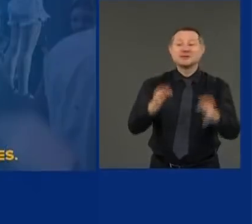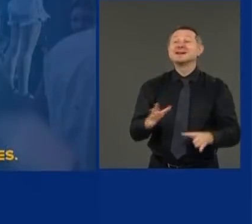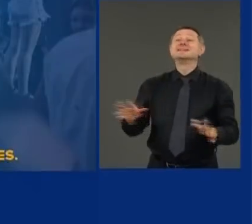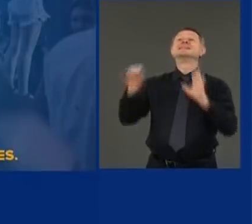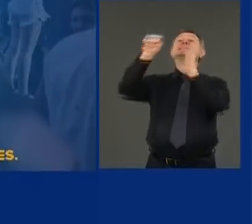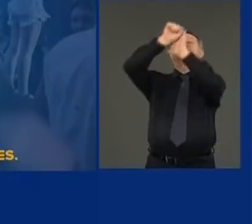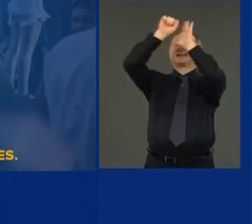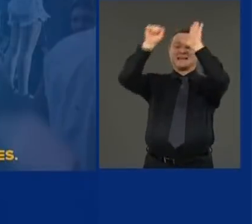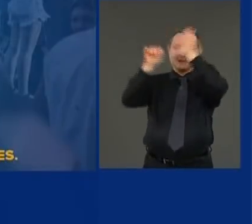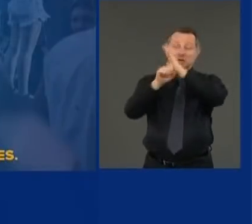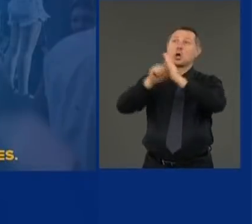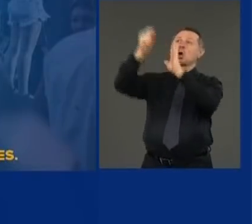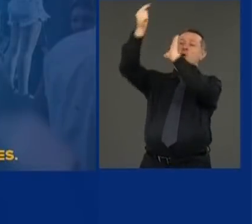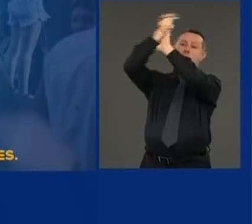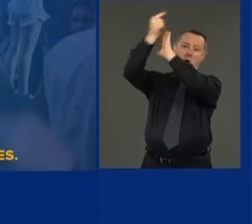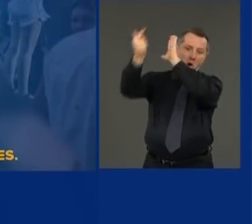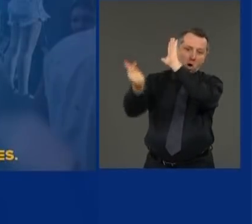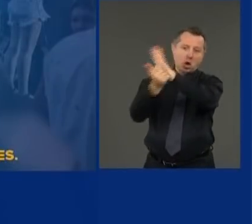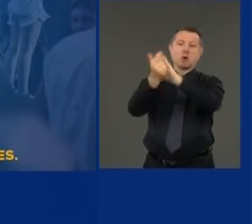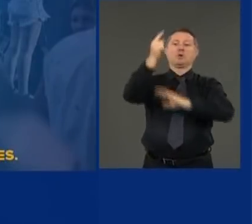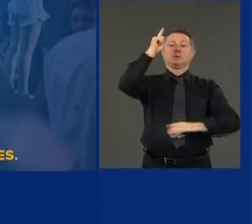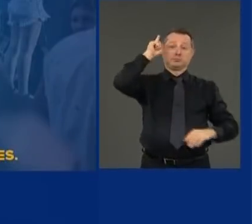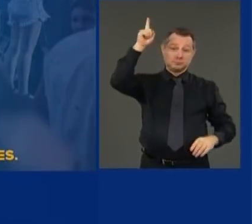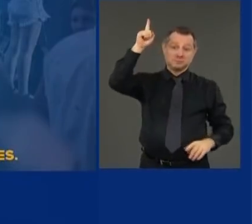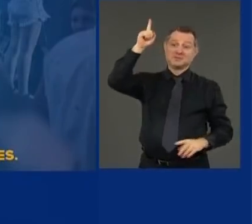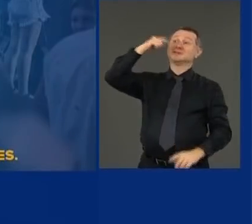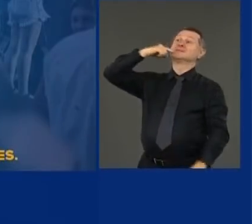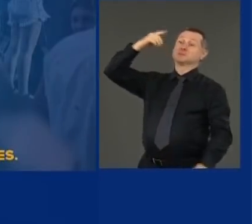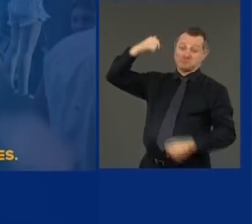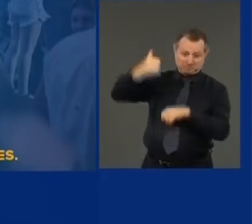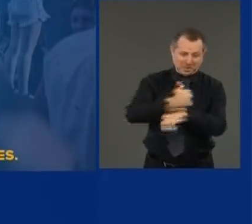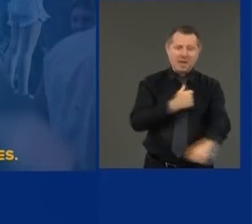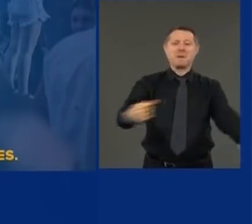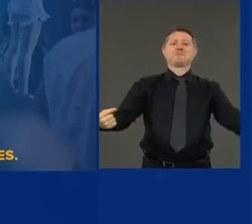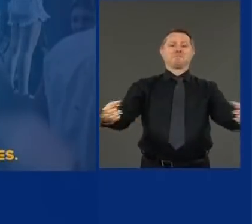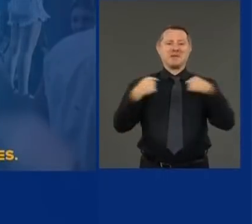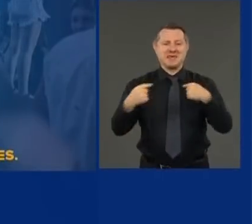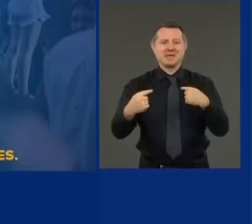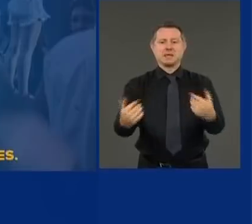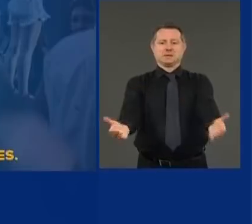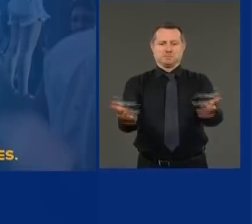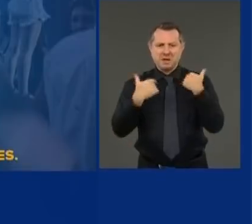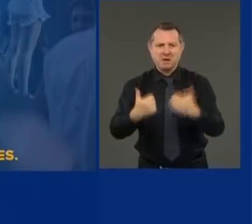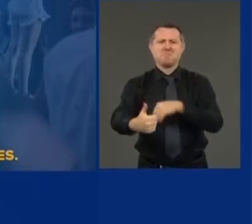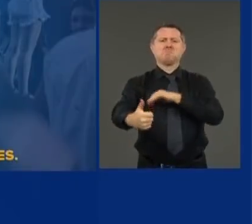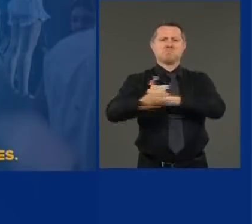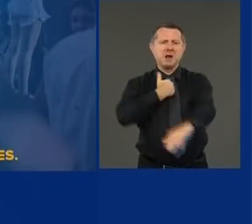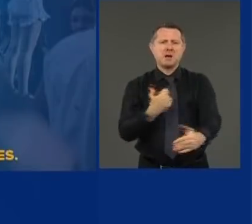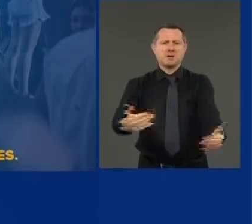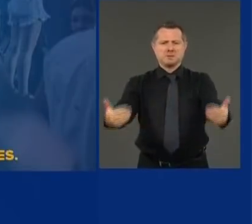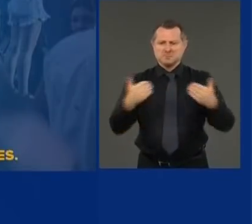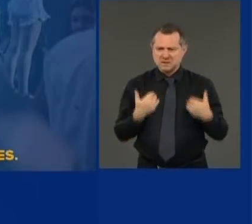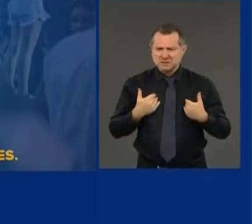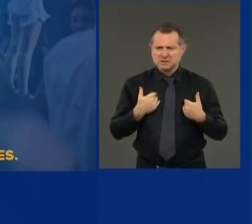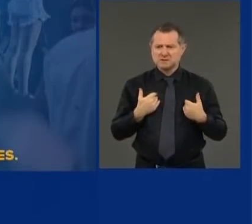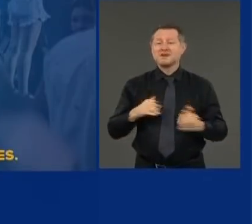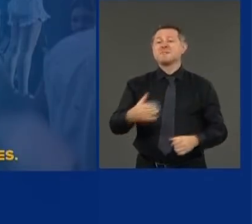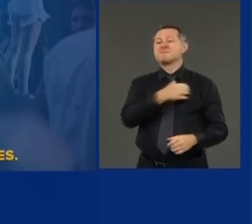IT'S NOT A LOCAL GOVERNMENT LAW, IT'S A STATE LAW. SO I GET THE POLITICS AND I'VE SAID TO THEM I HAVE NO PROBLEM